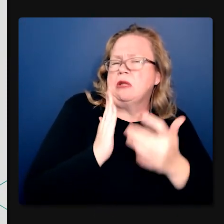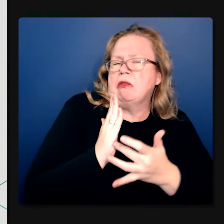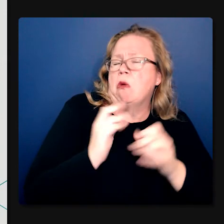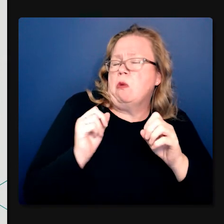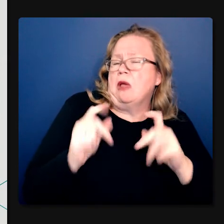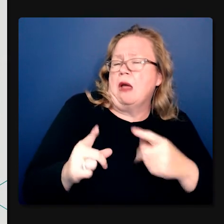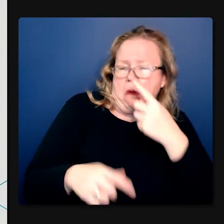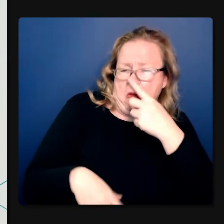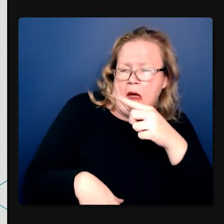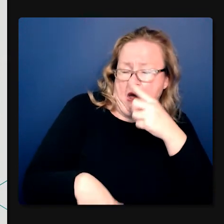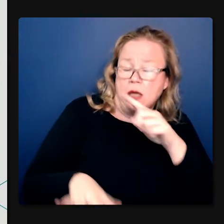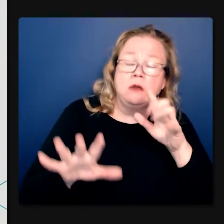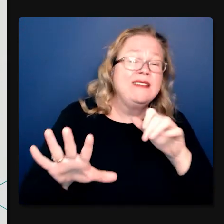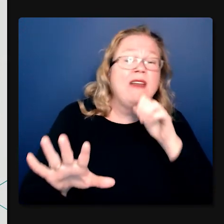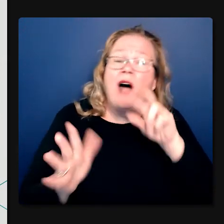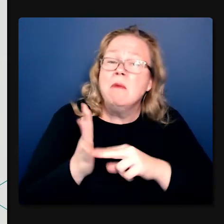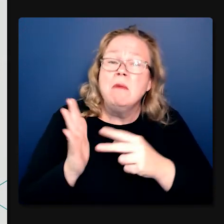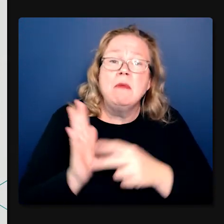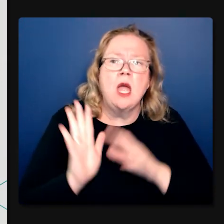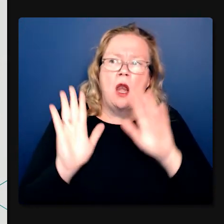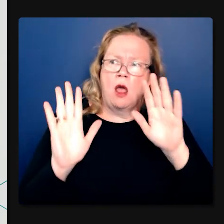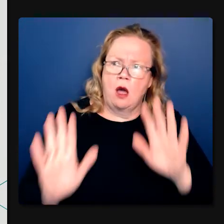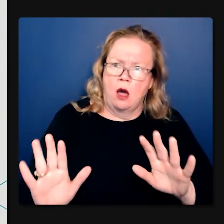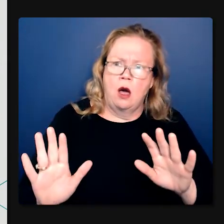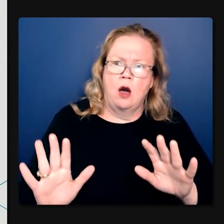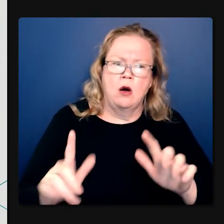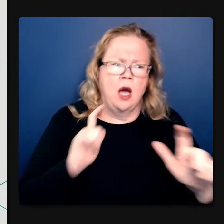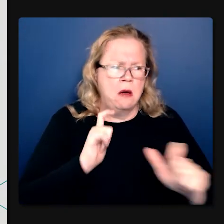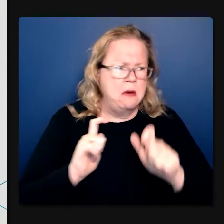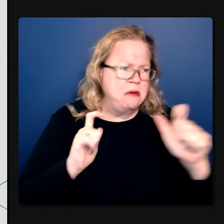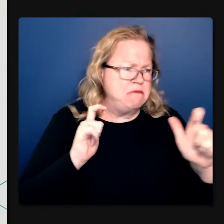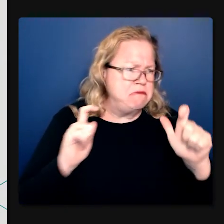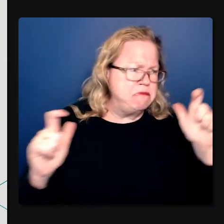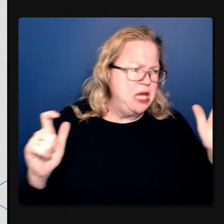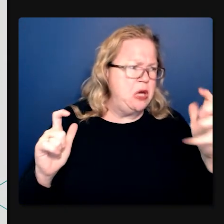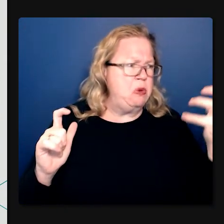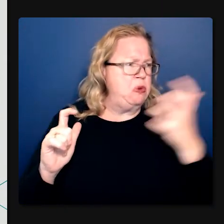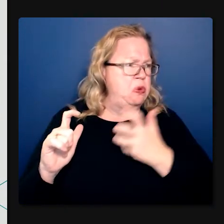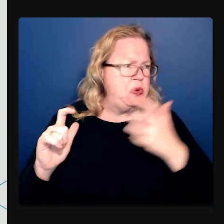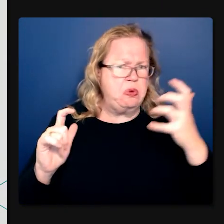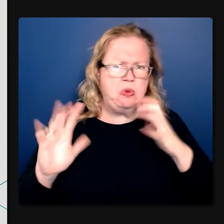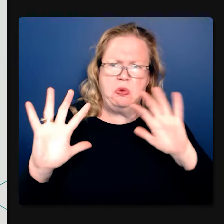And this doesn't necessarily mean, 'This is a massive expansive triple A."